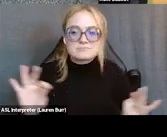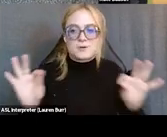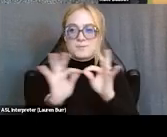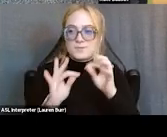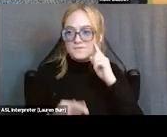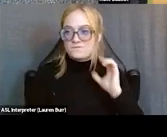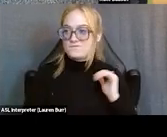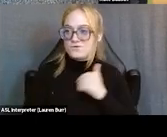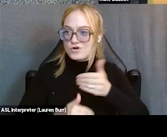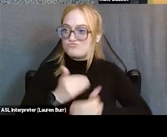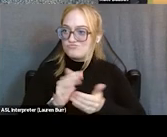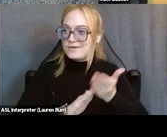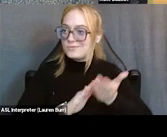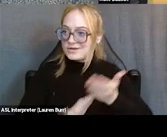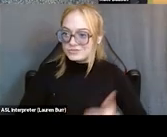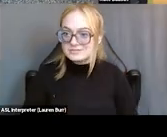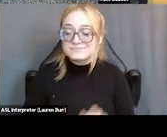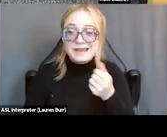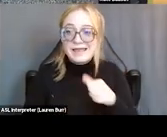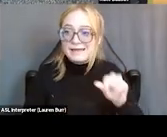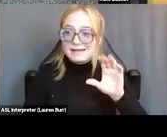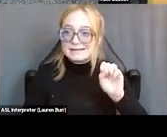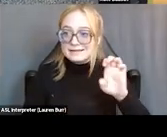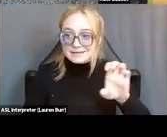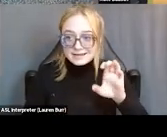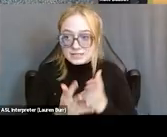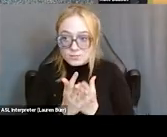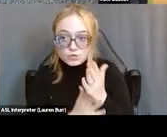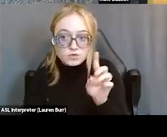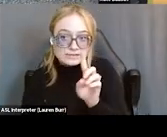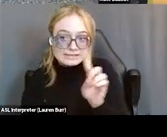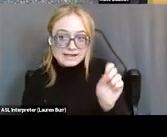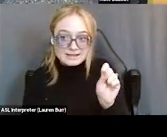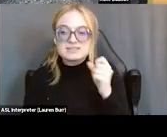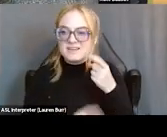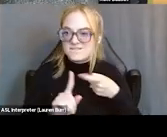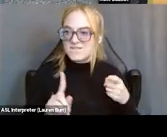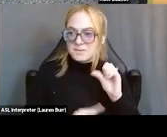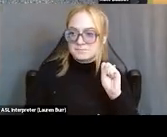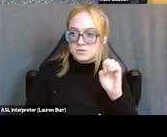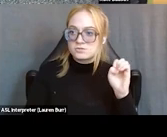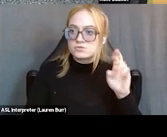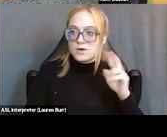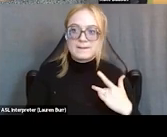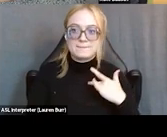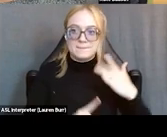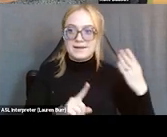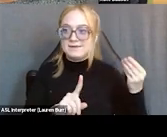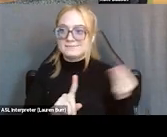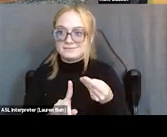and any case that comes through DDS that is a SOAR case usually goes to her and if she can't